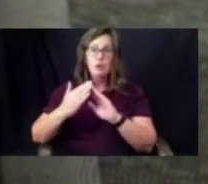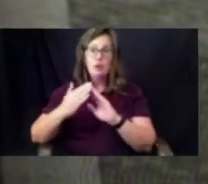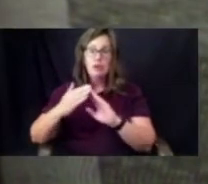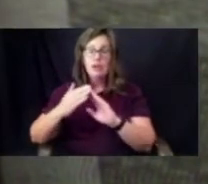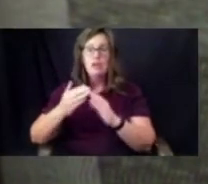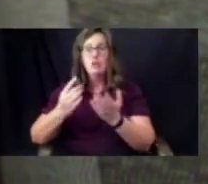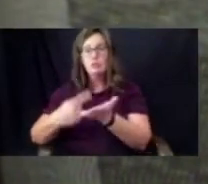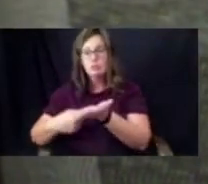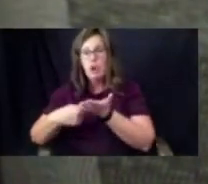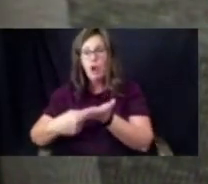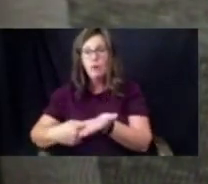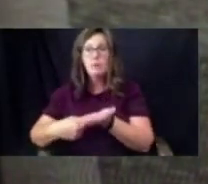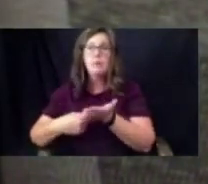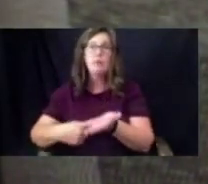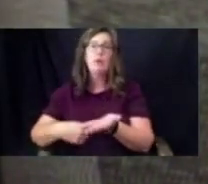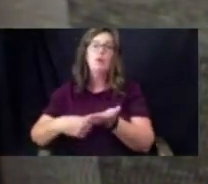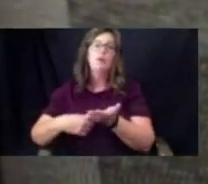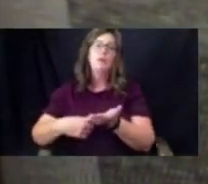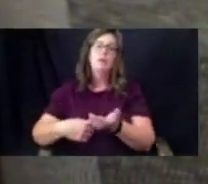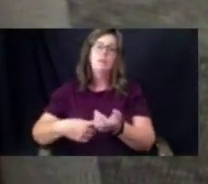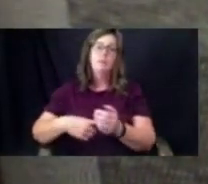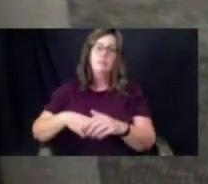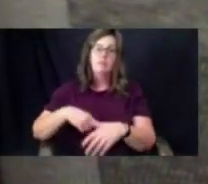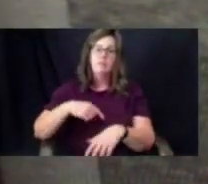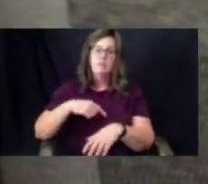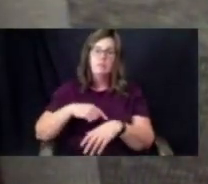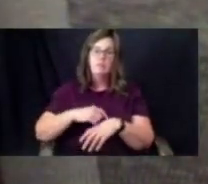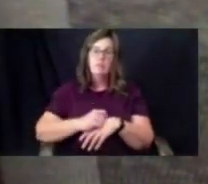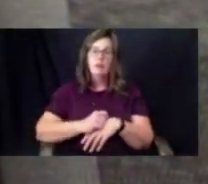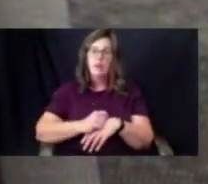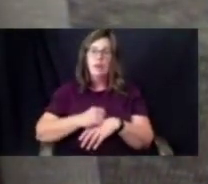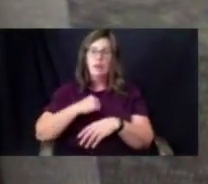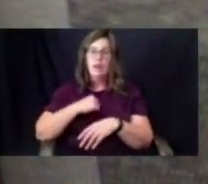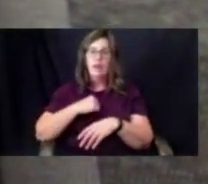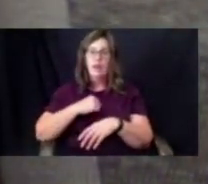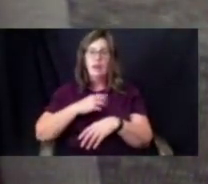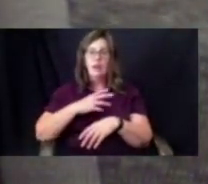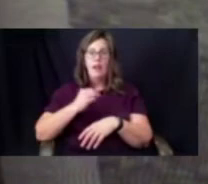and don't underestimate people's desire to change i know there was a young person i worked with in